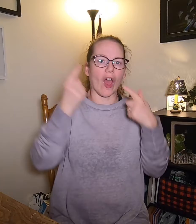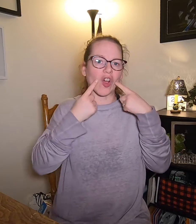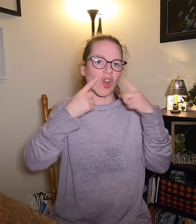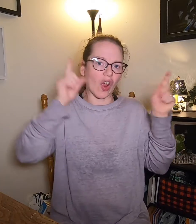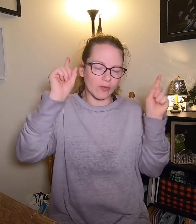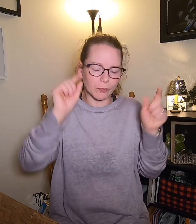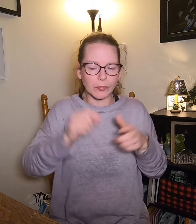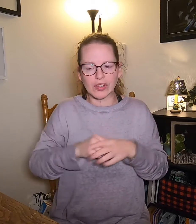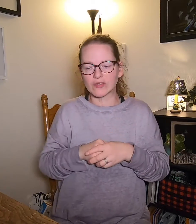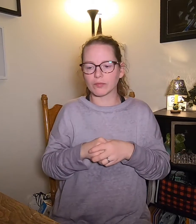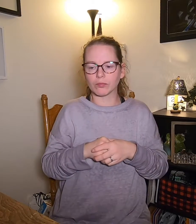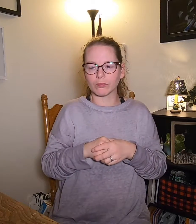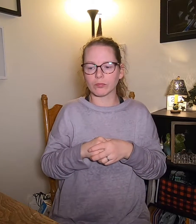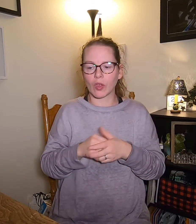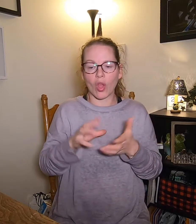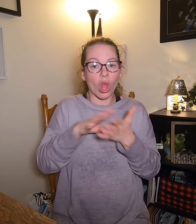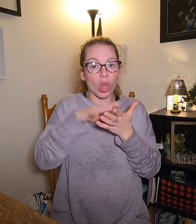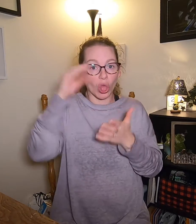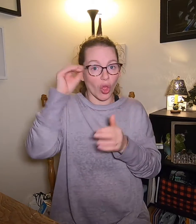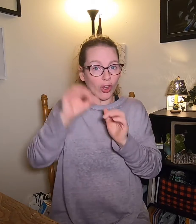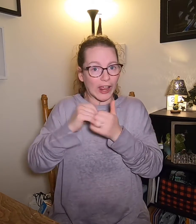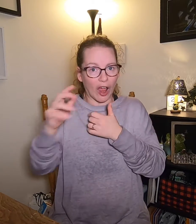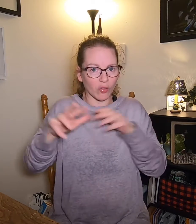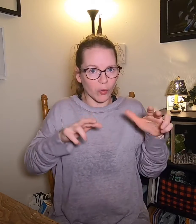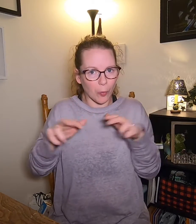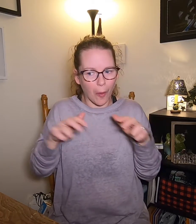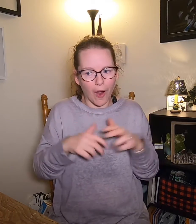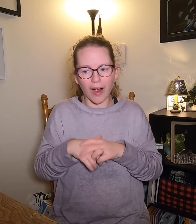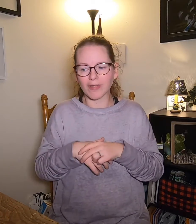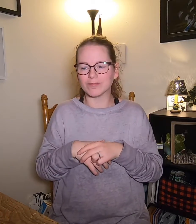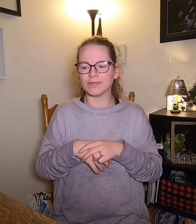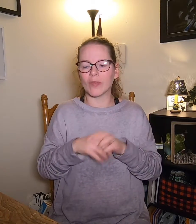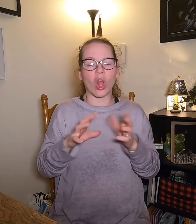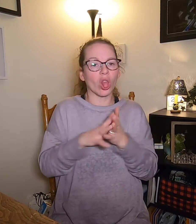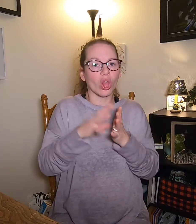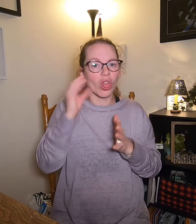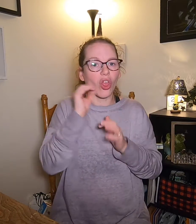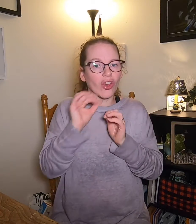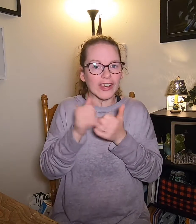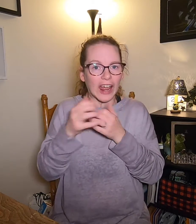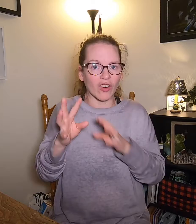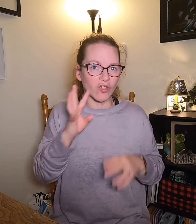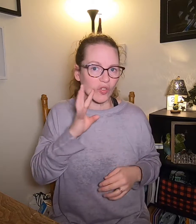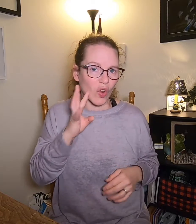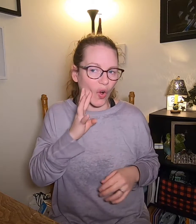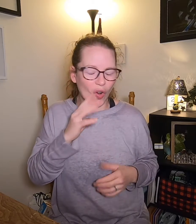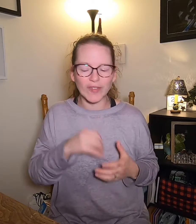accomplishment. Learning how to walk learning how to talk